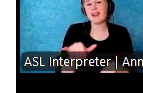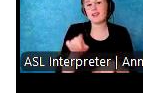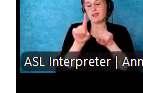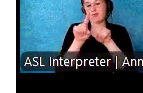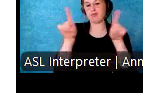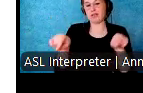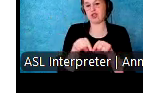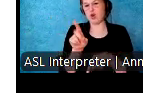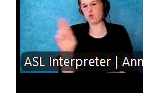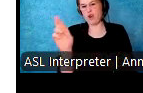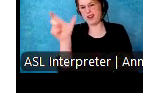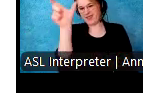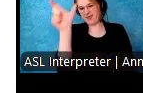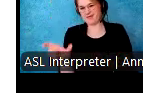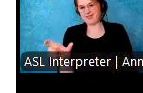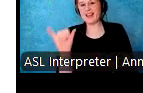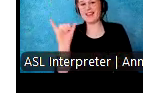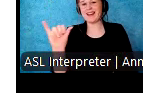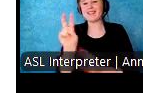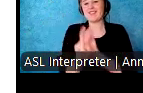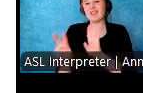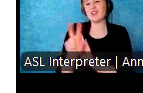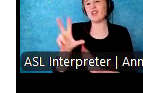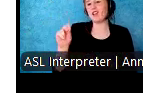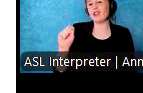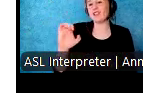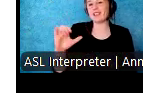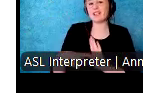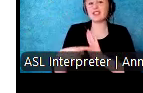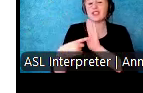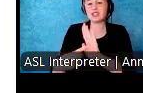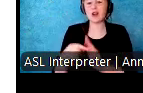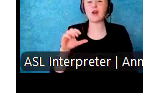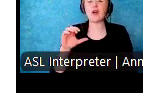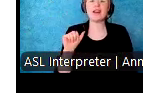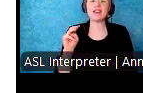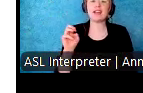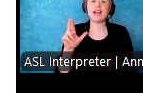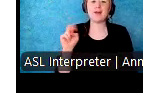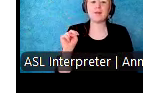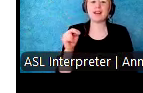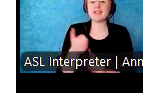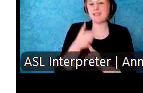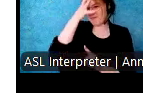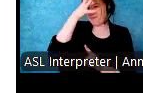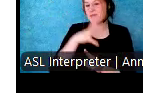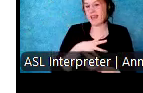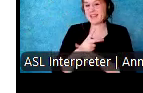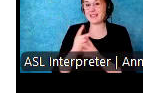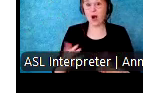that is a video, our 30-second spot showing Cameron, a man as a caregiver. And that did really well.